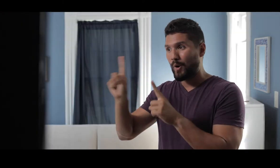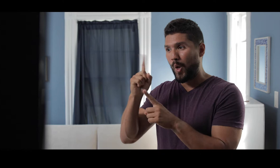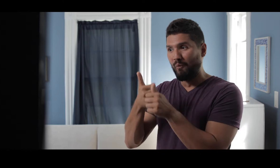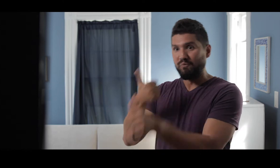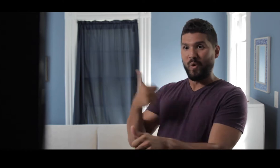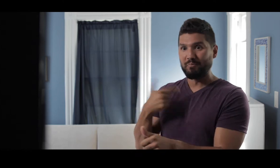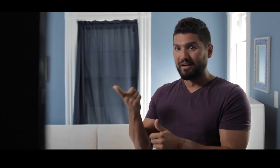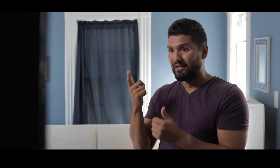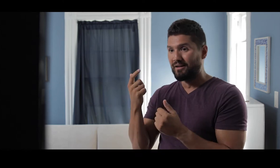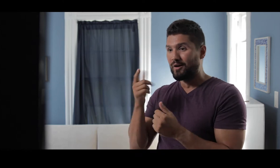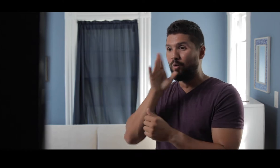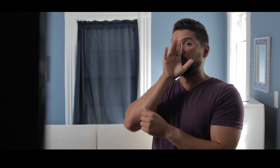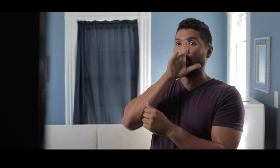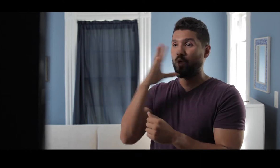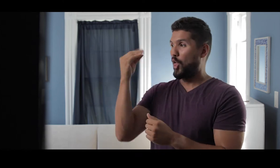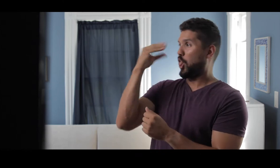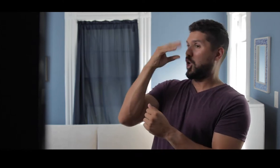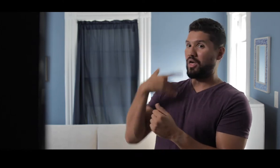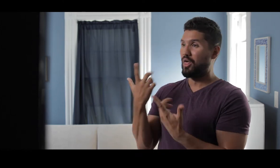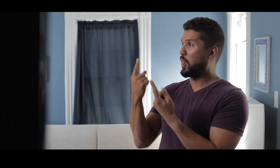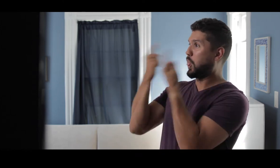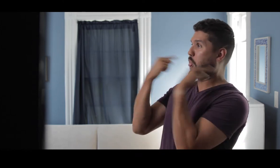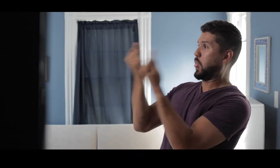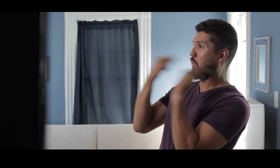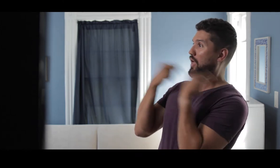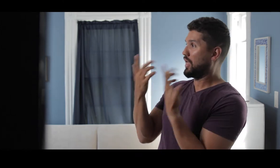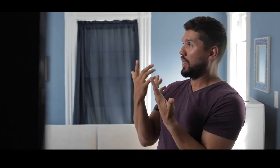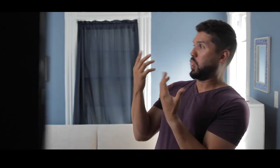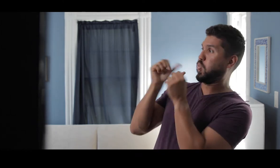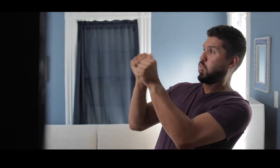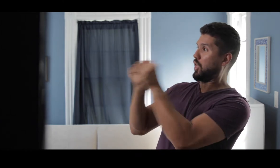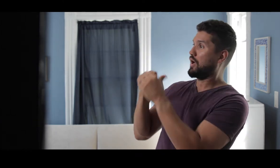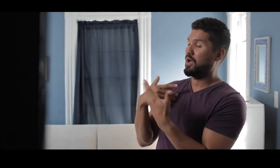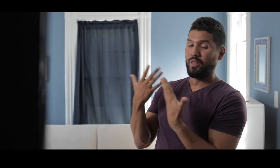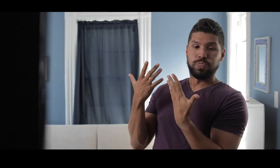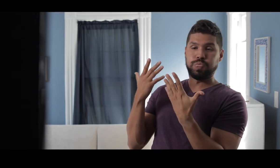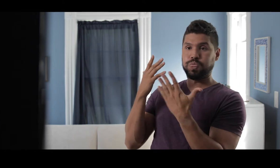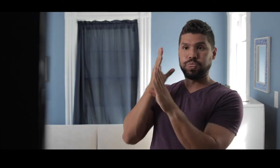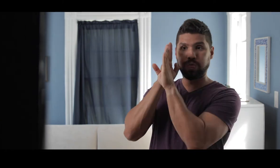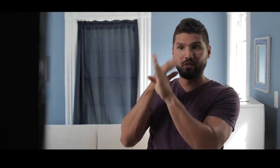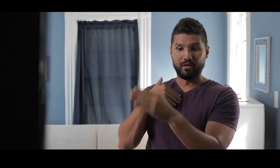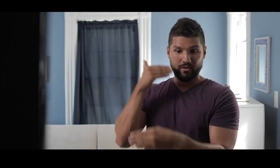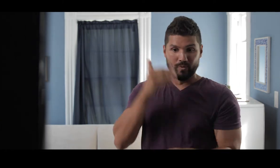But, he brushed it off and got really freaked out and frustrated and started talking at me. I had no idea what he was saying.